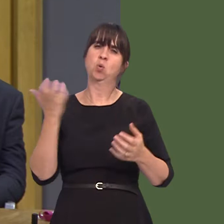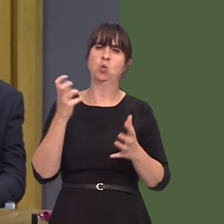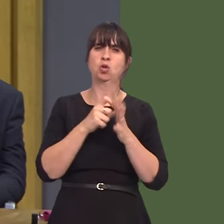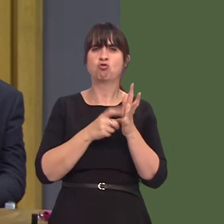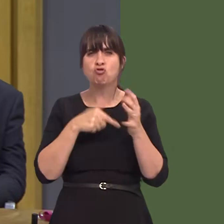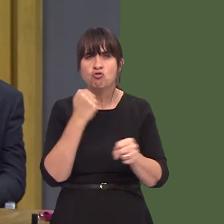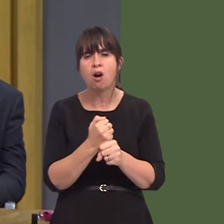homelessness.